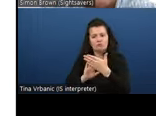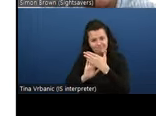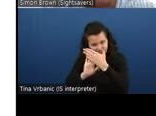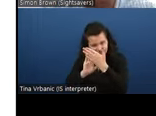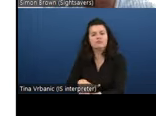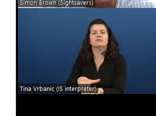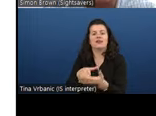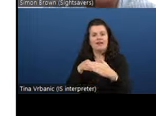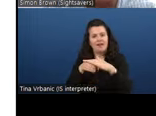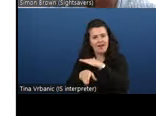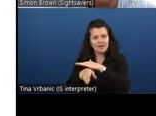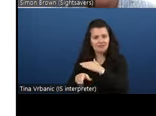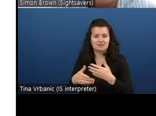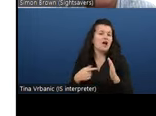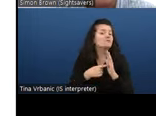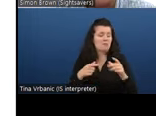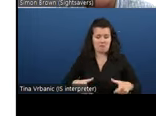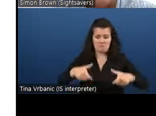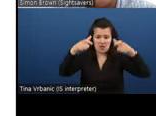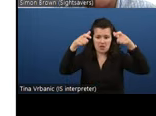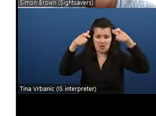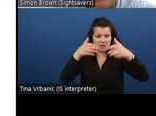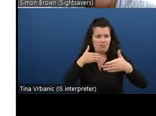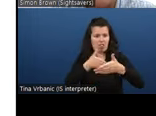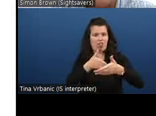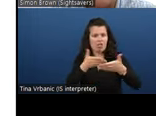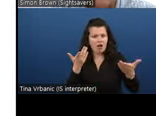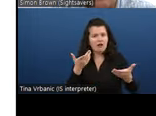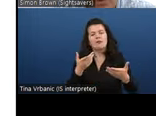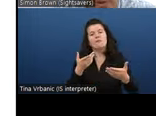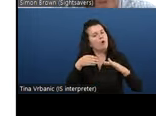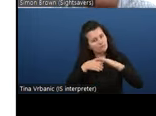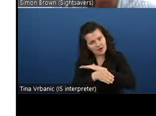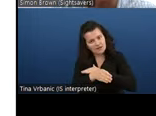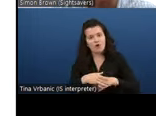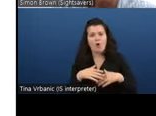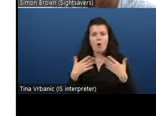of physical accessibility to their buildings, or the effect of interactivity of a recruitment